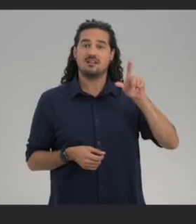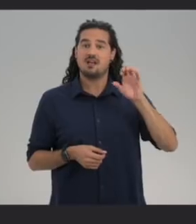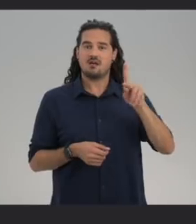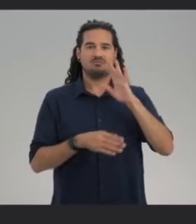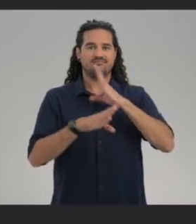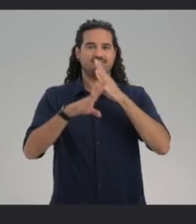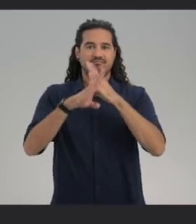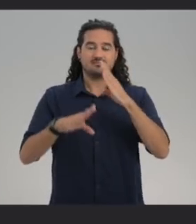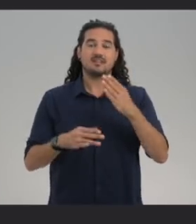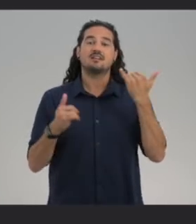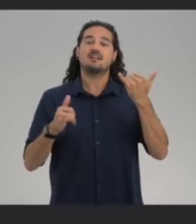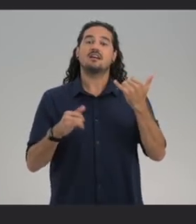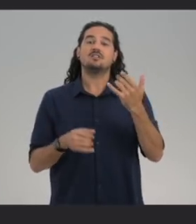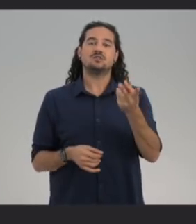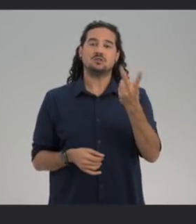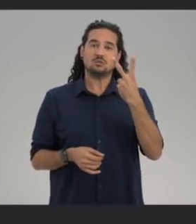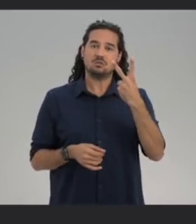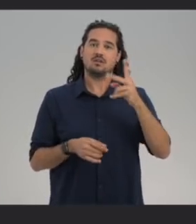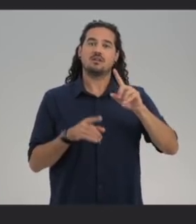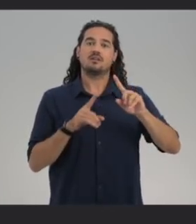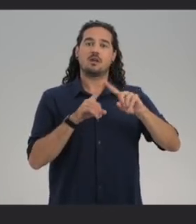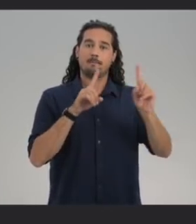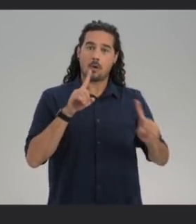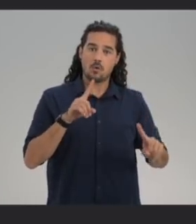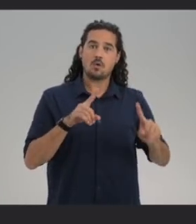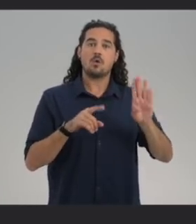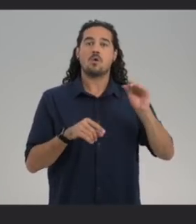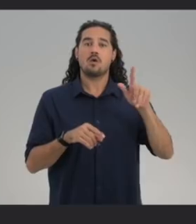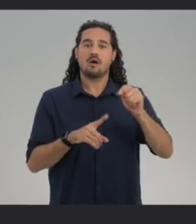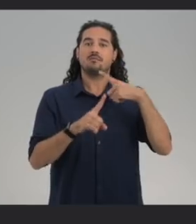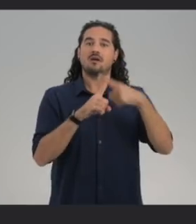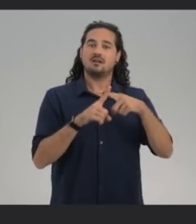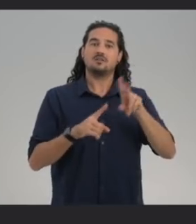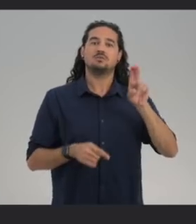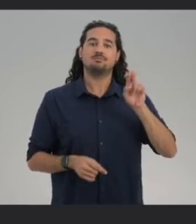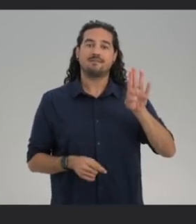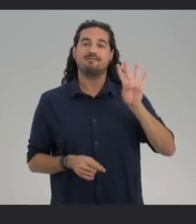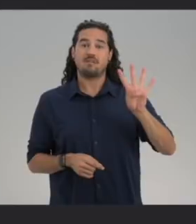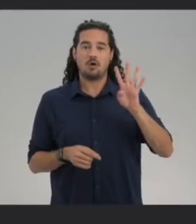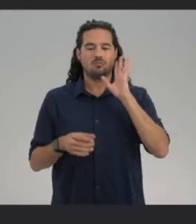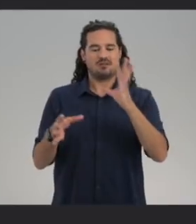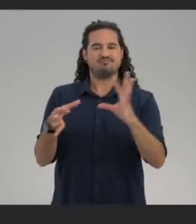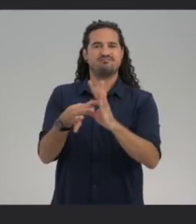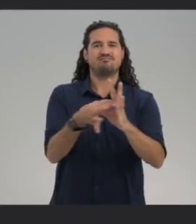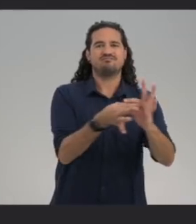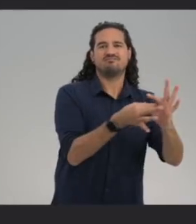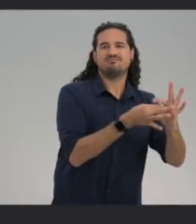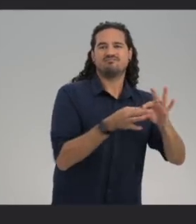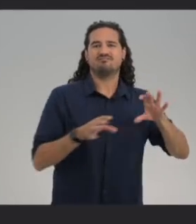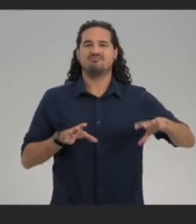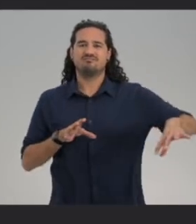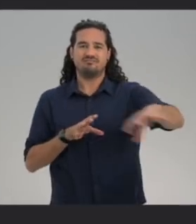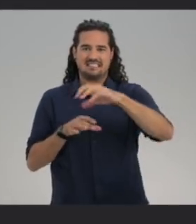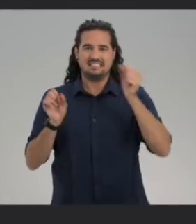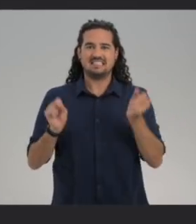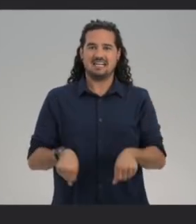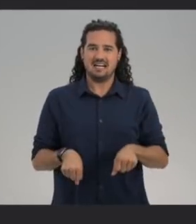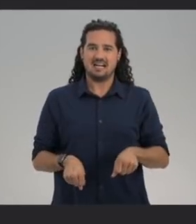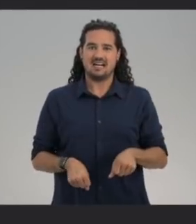the new Pro connects to more peripherals than ever, including the Pro Display XDR at full 6K resolution.